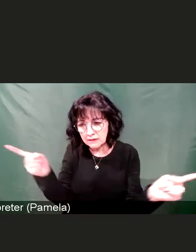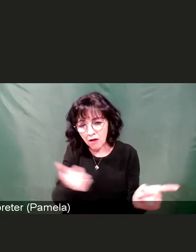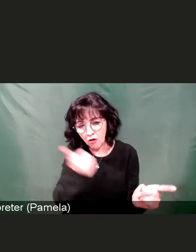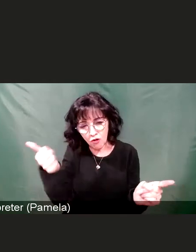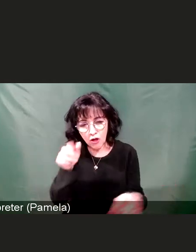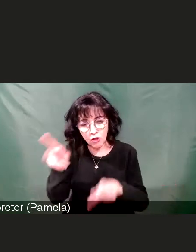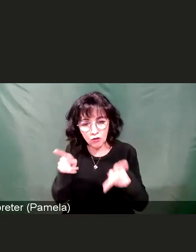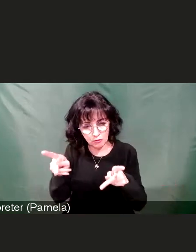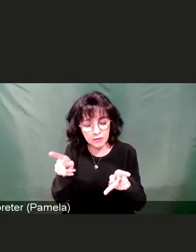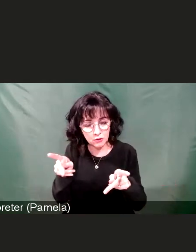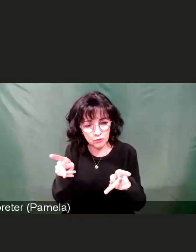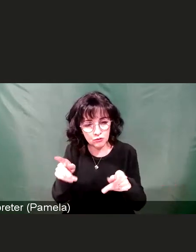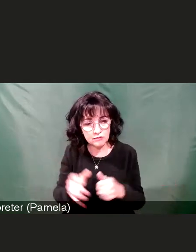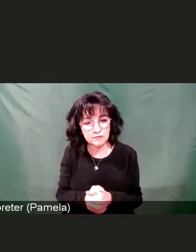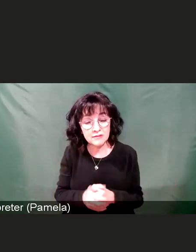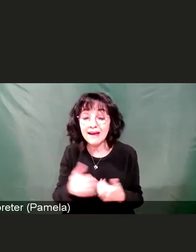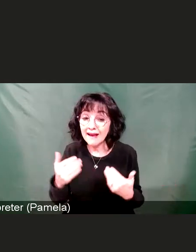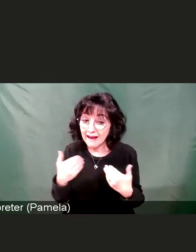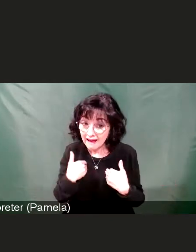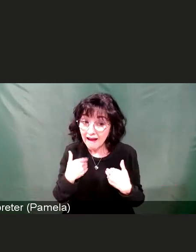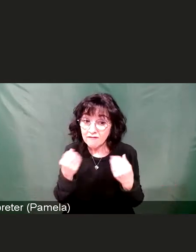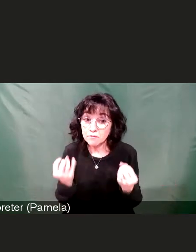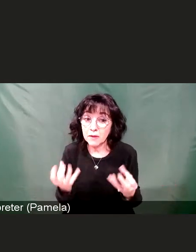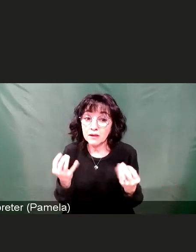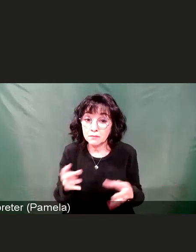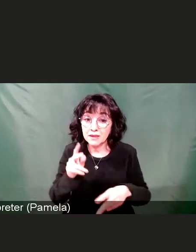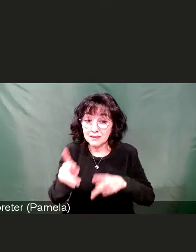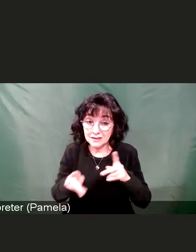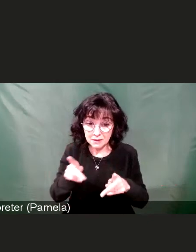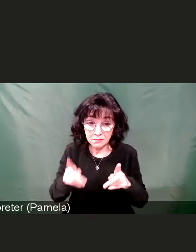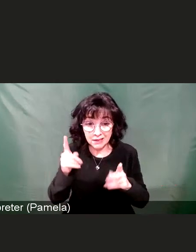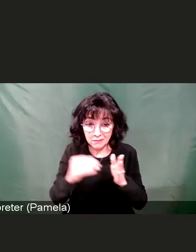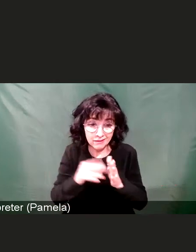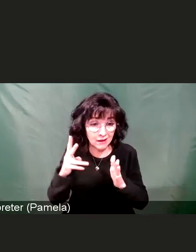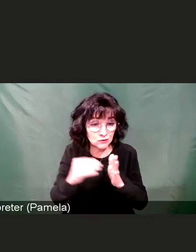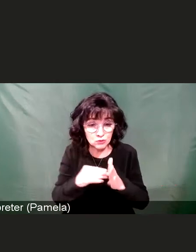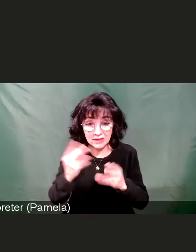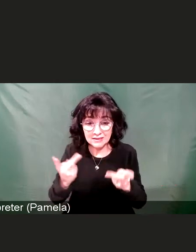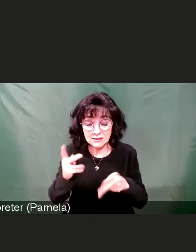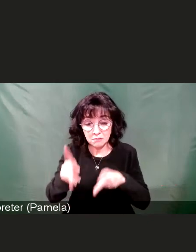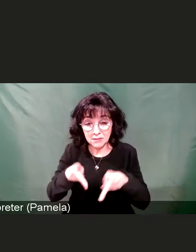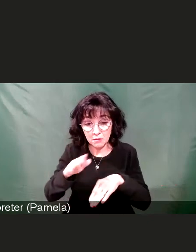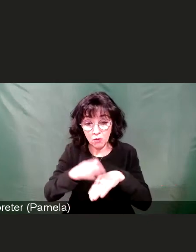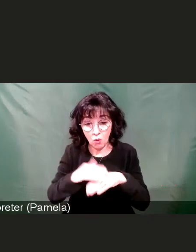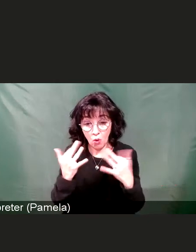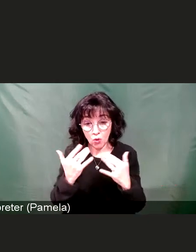and as supplies are available. We are moving through that waiting list as fast as we can,